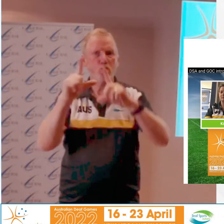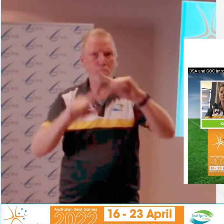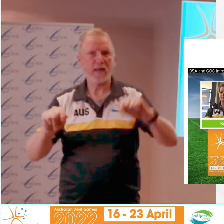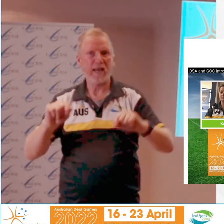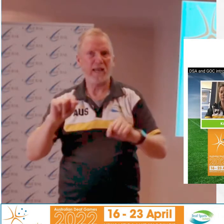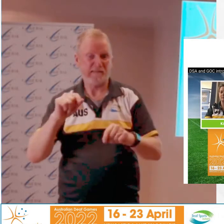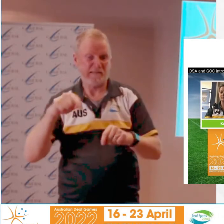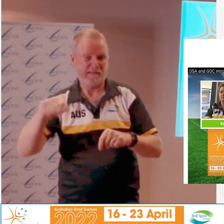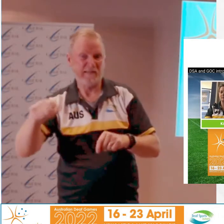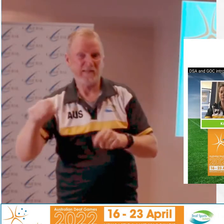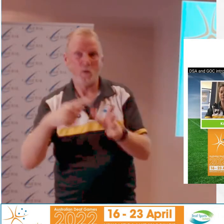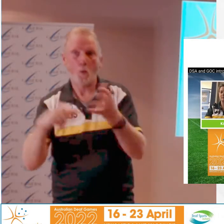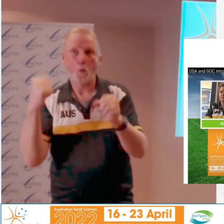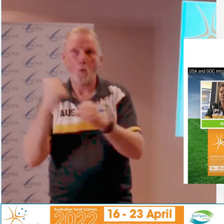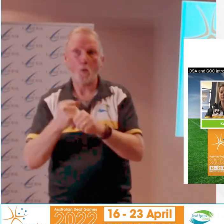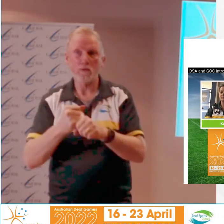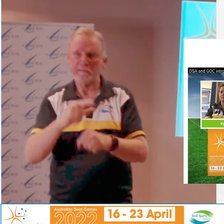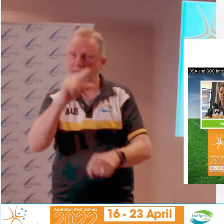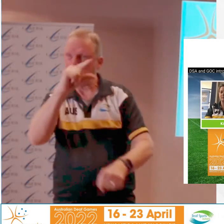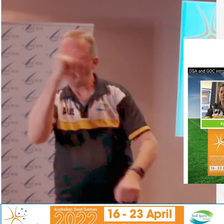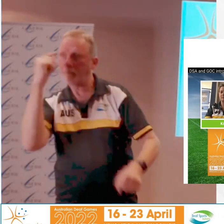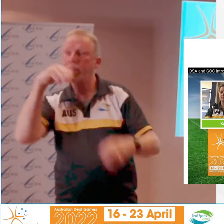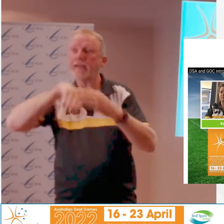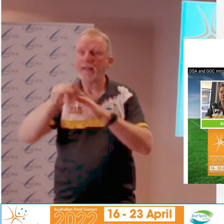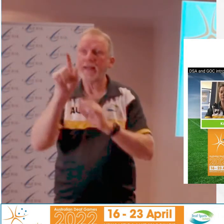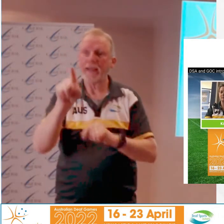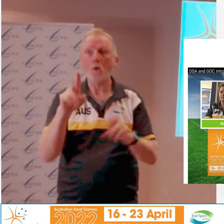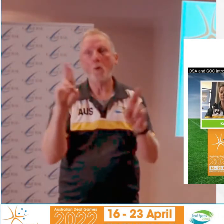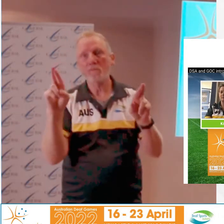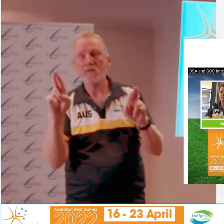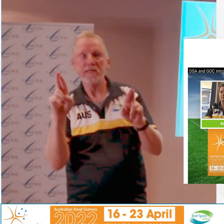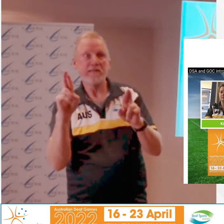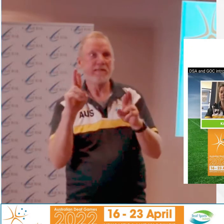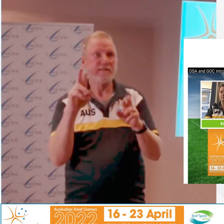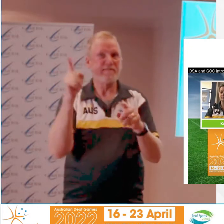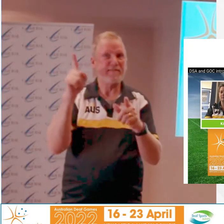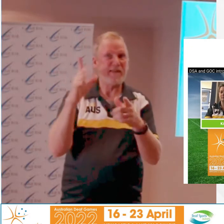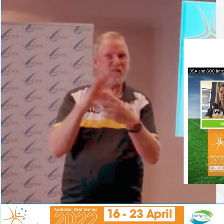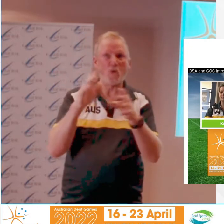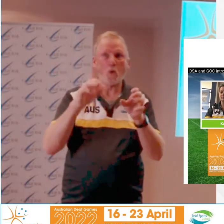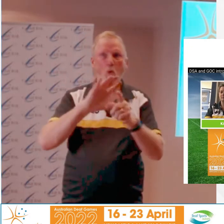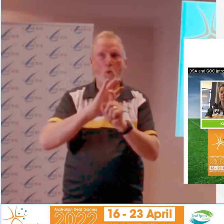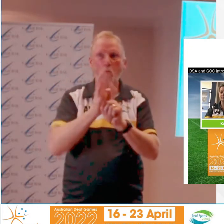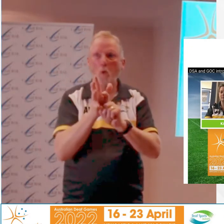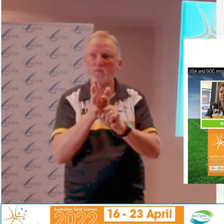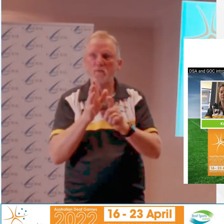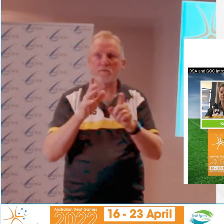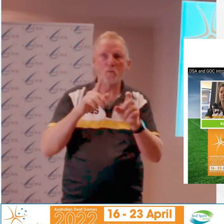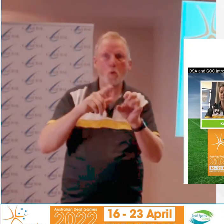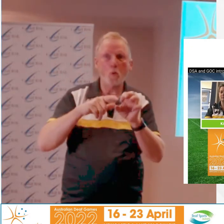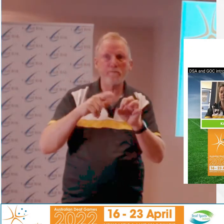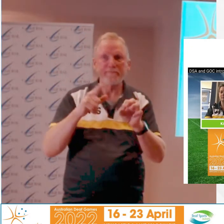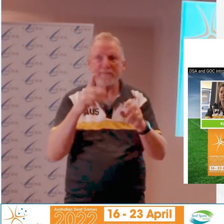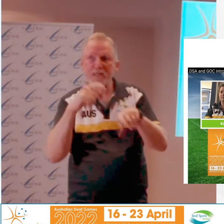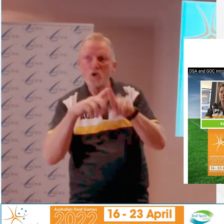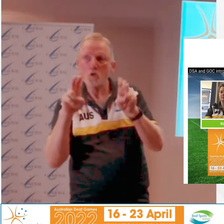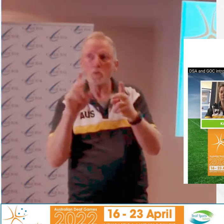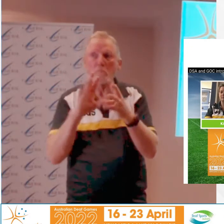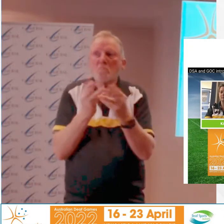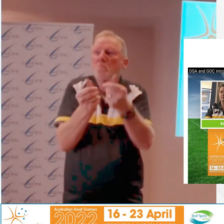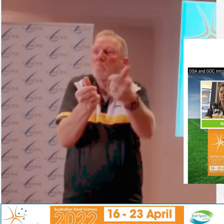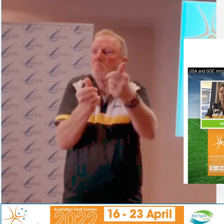her aim is to go to Tokyo this August and repeat her success so um hopefully with all the covid